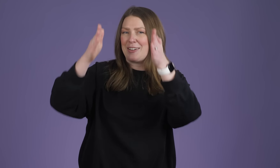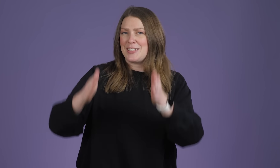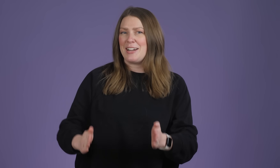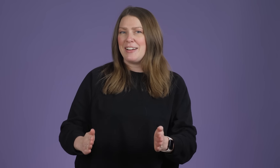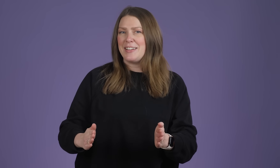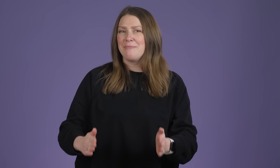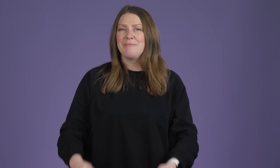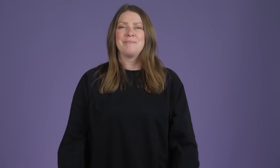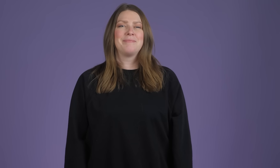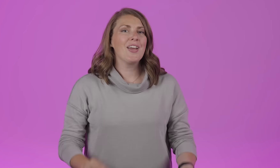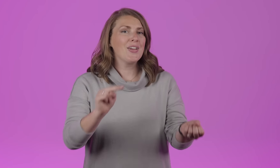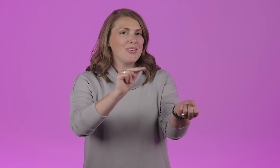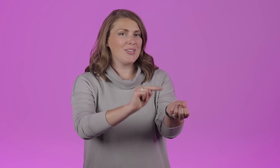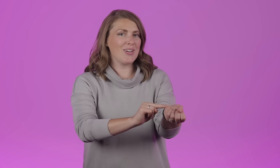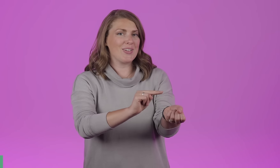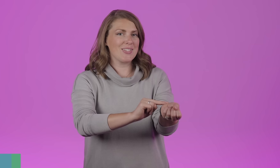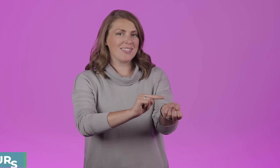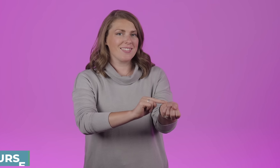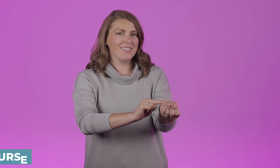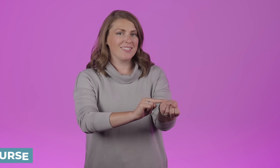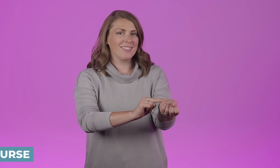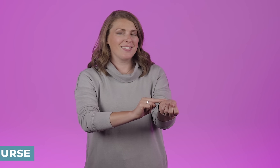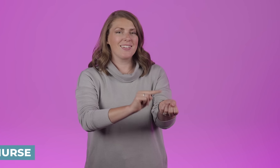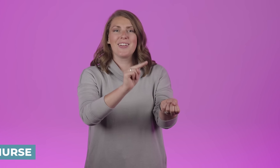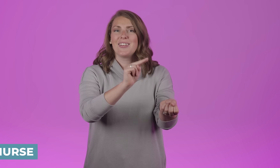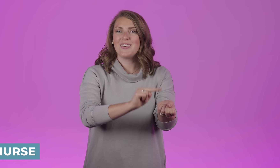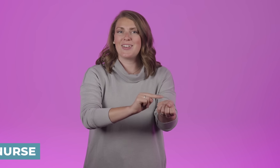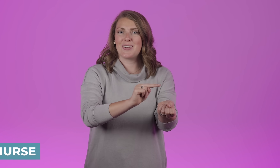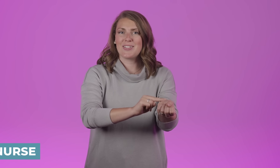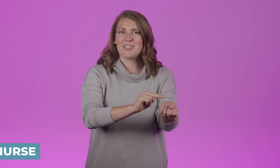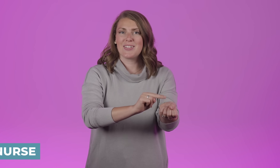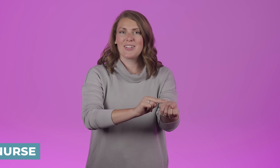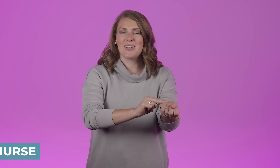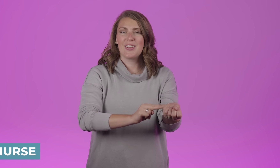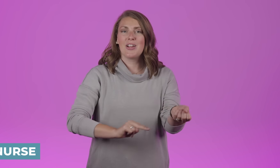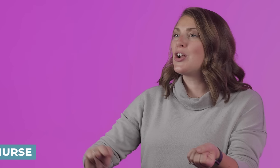Secretary. Nurse.